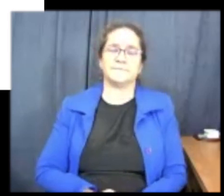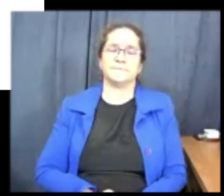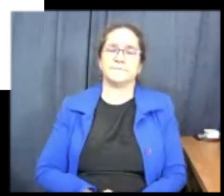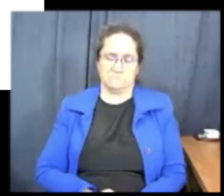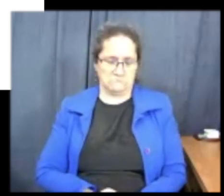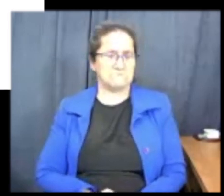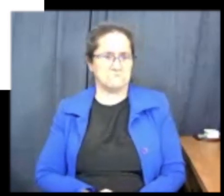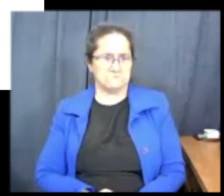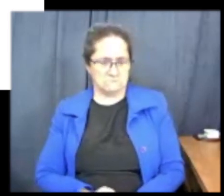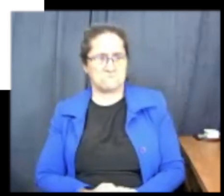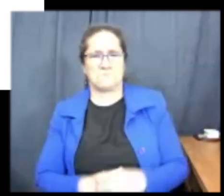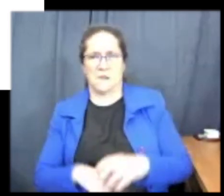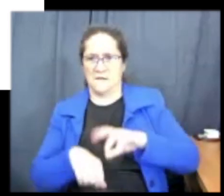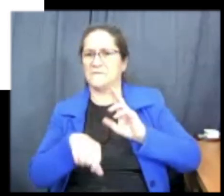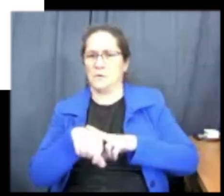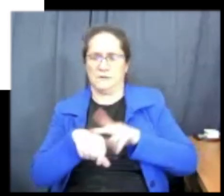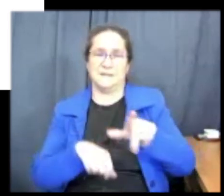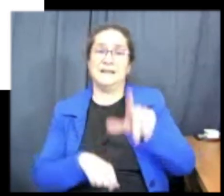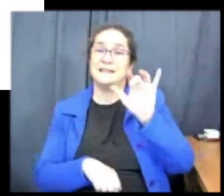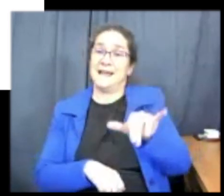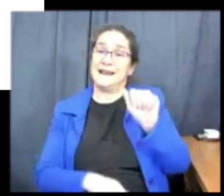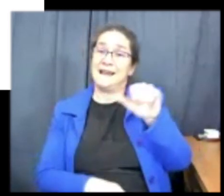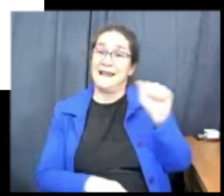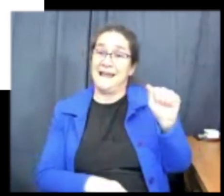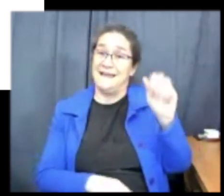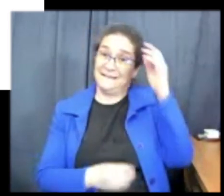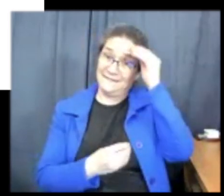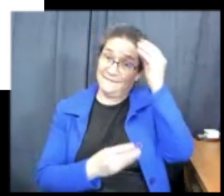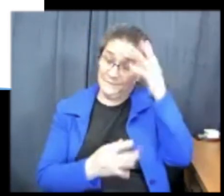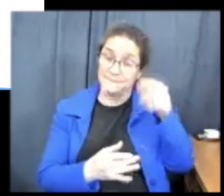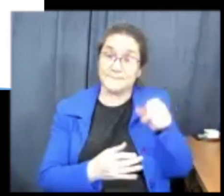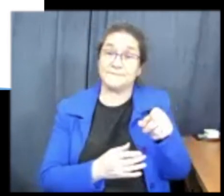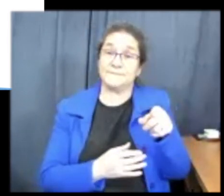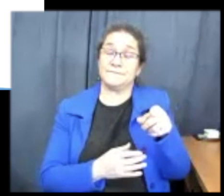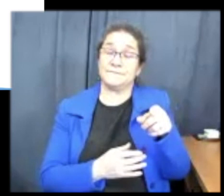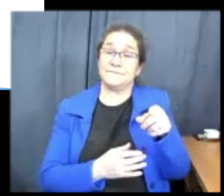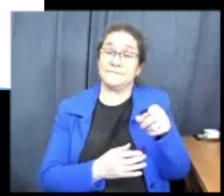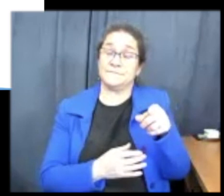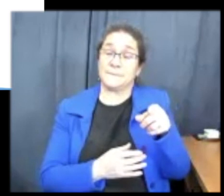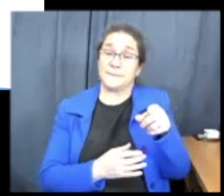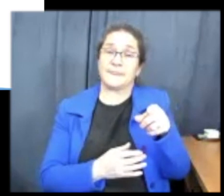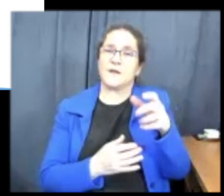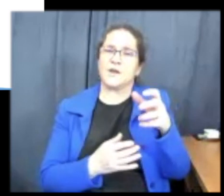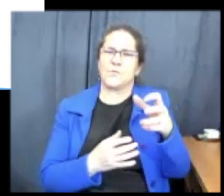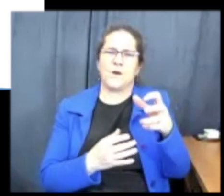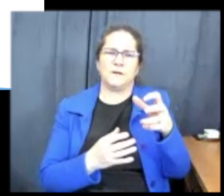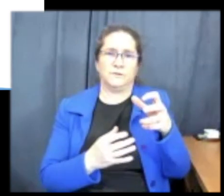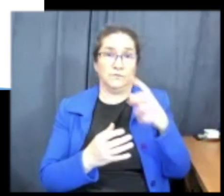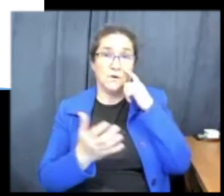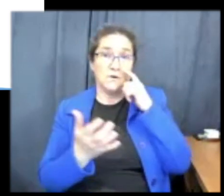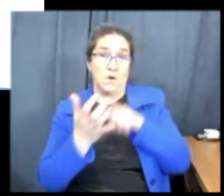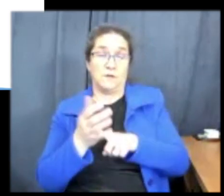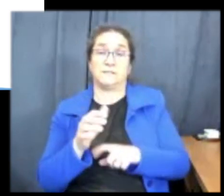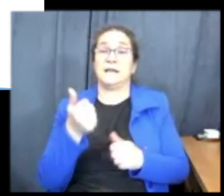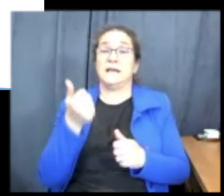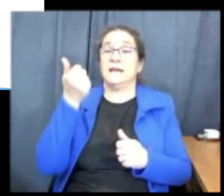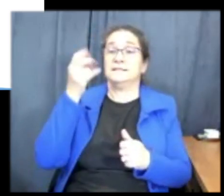So in this alternate assessment data set we really want to look at that in 2017-2018 we